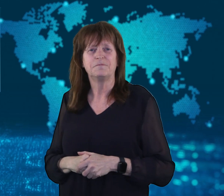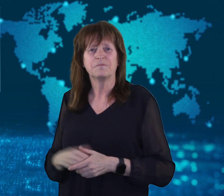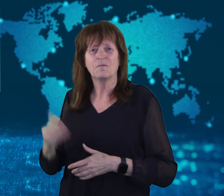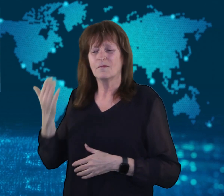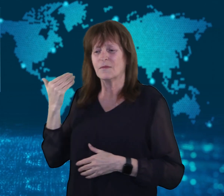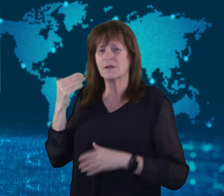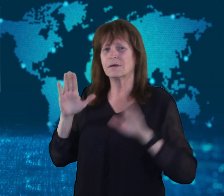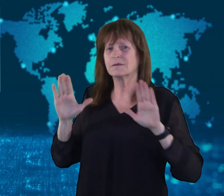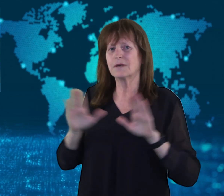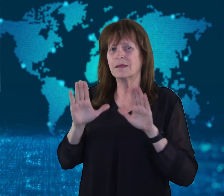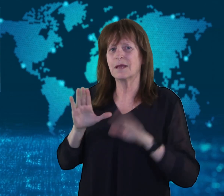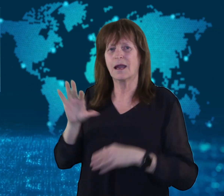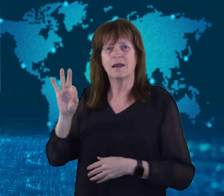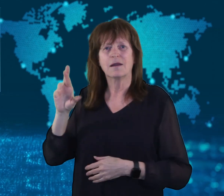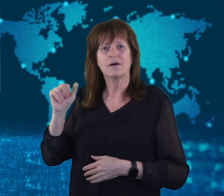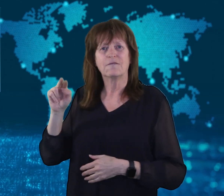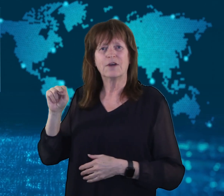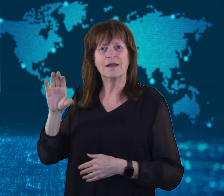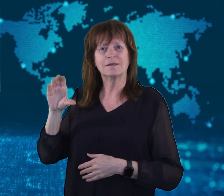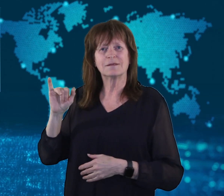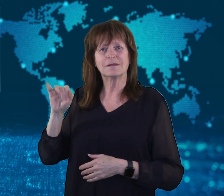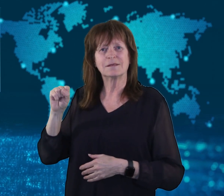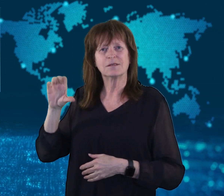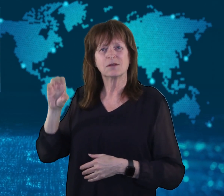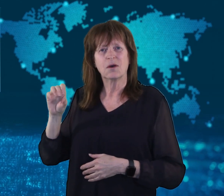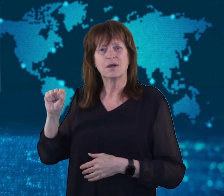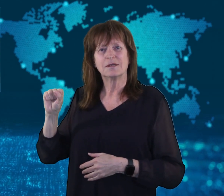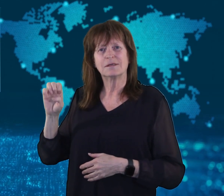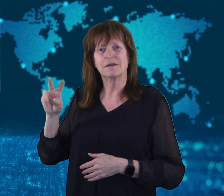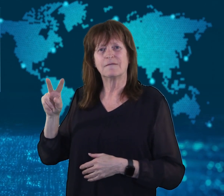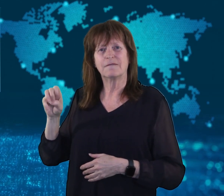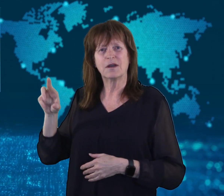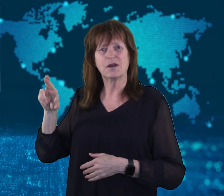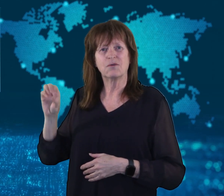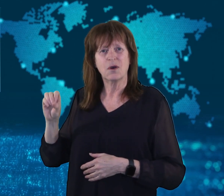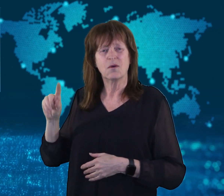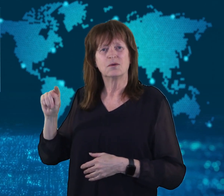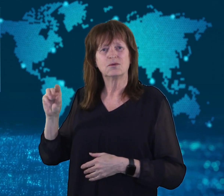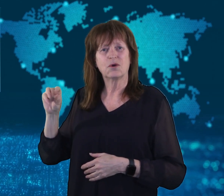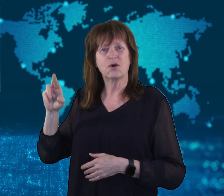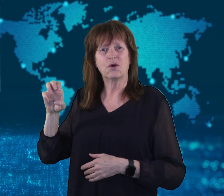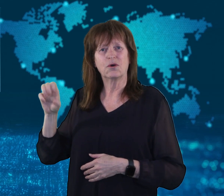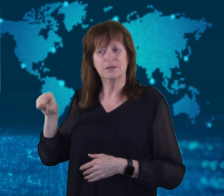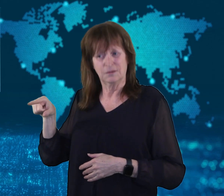from Los Angeles to Boston when the incident happened